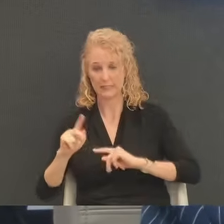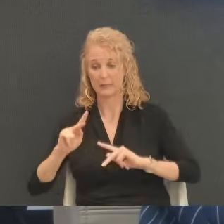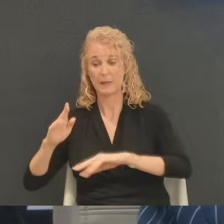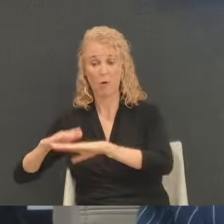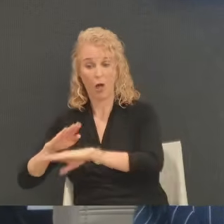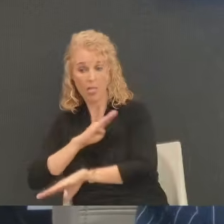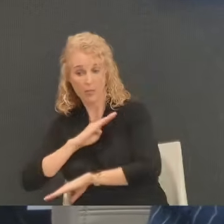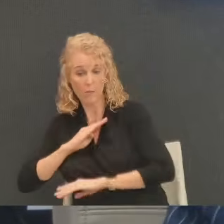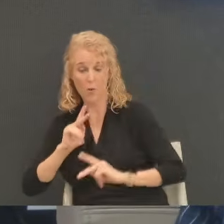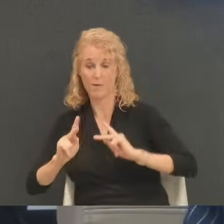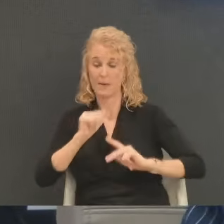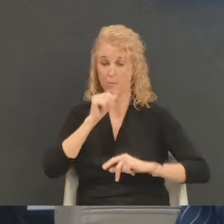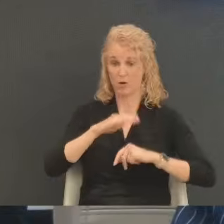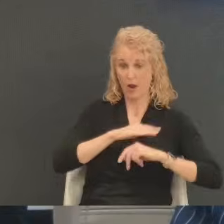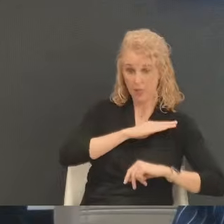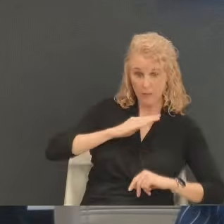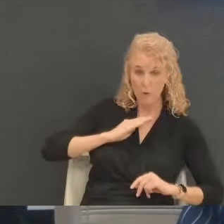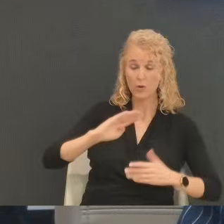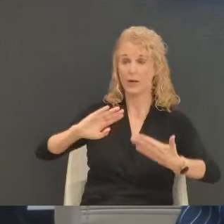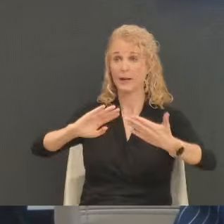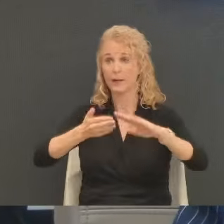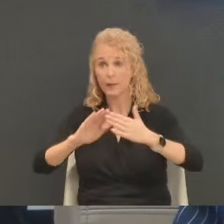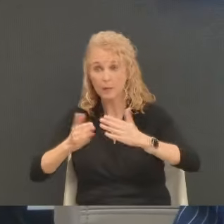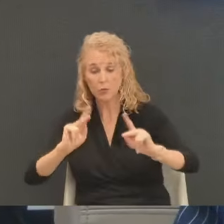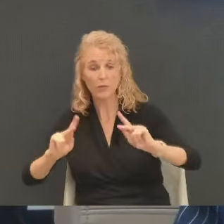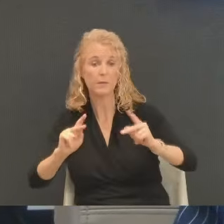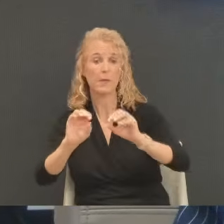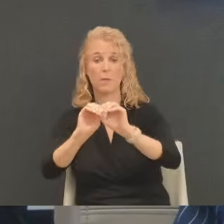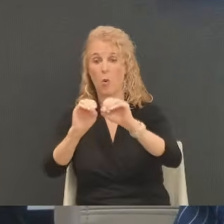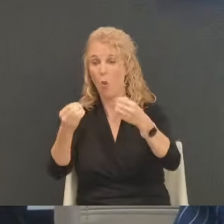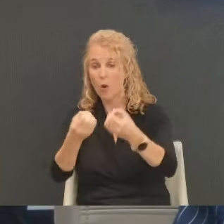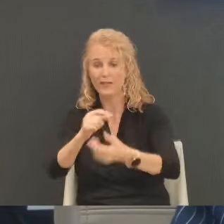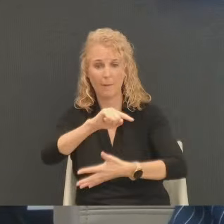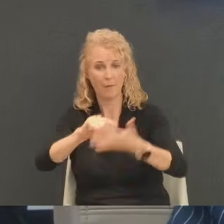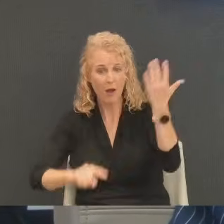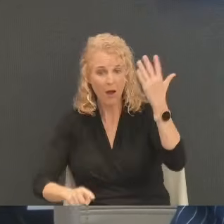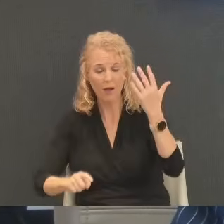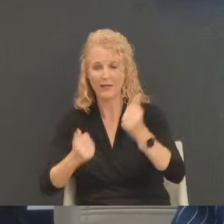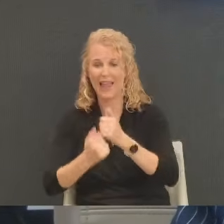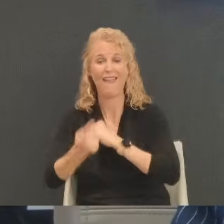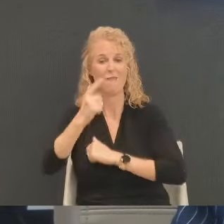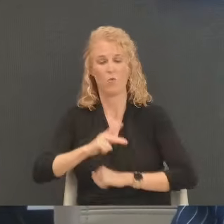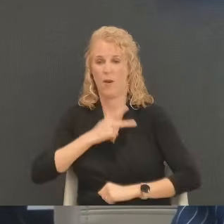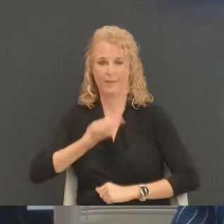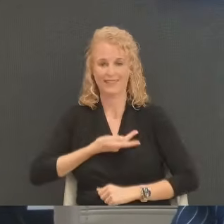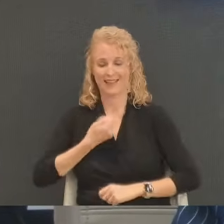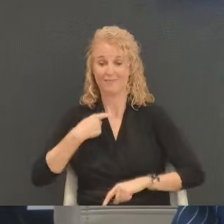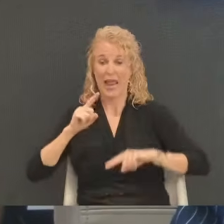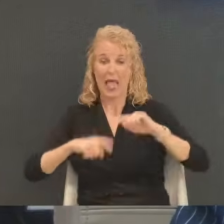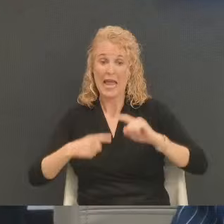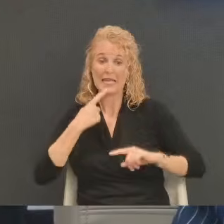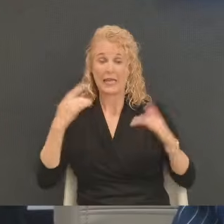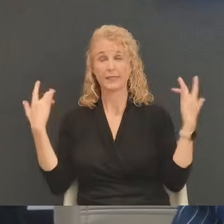people in the community, organizations, too many phone calls, and we just can't jump up. We all are